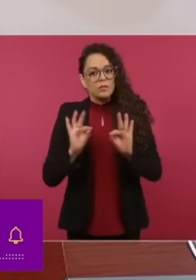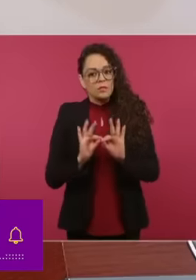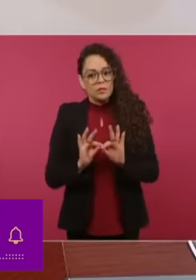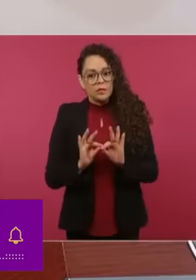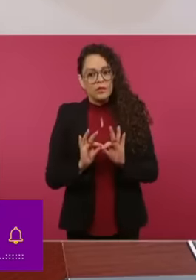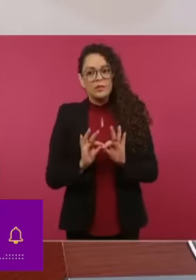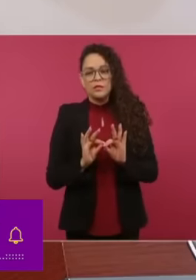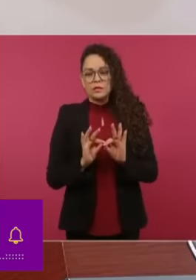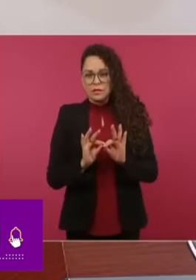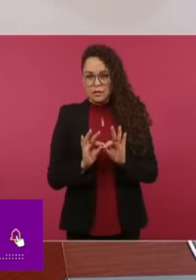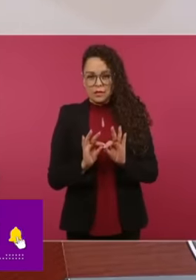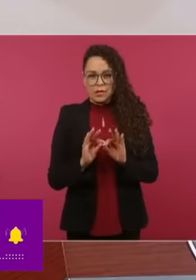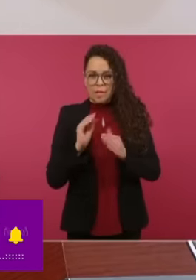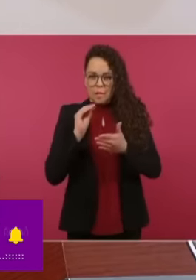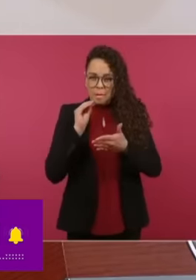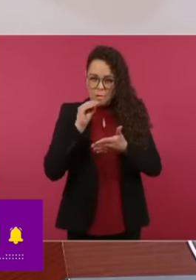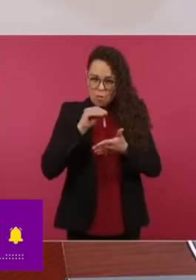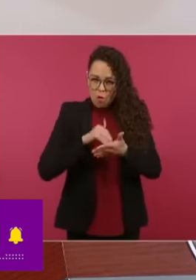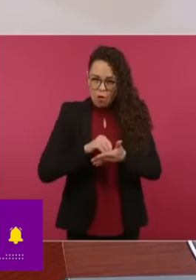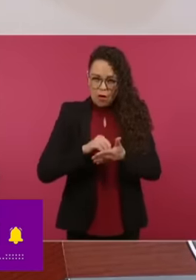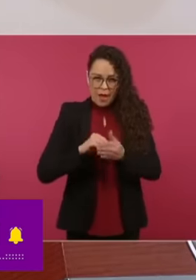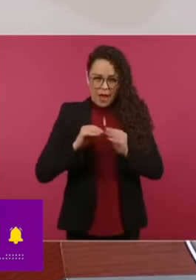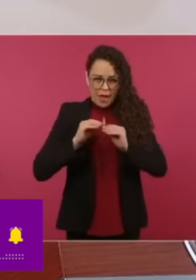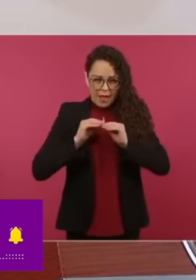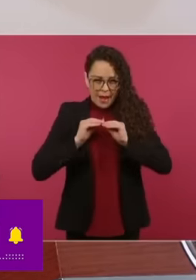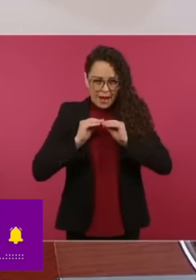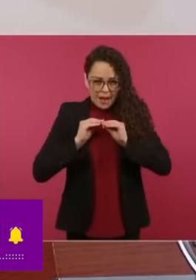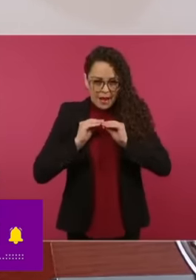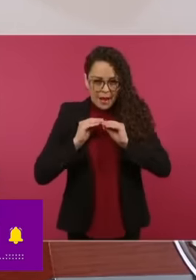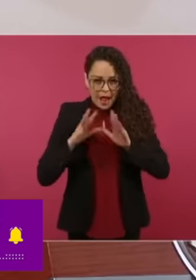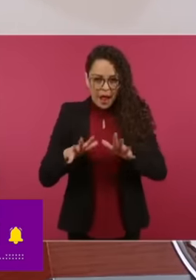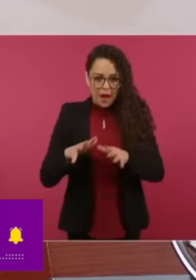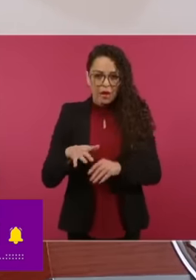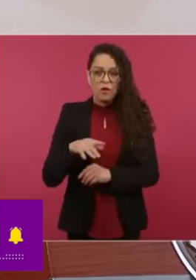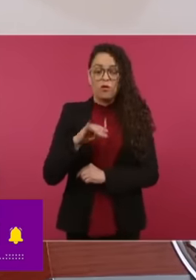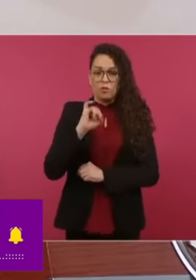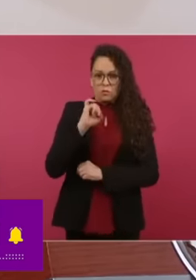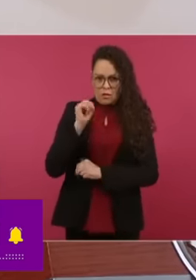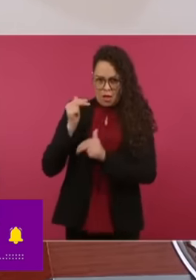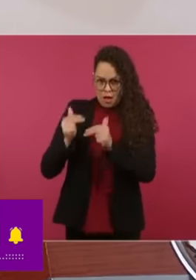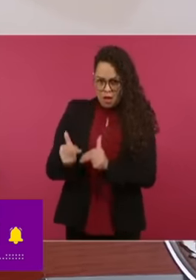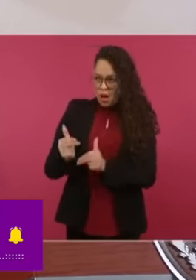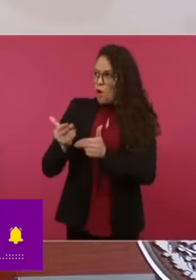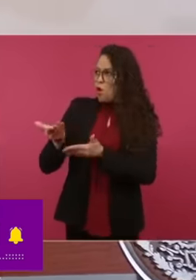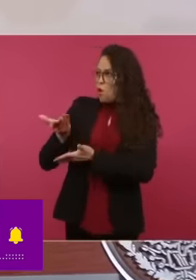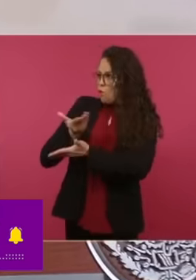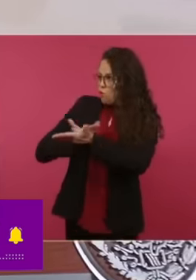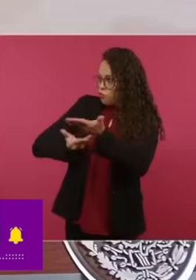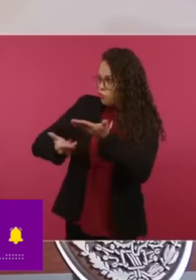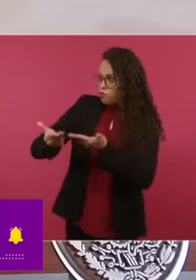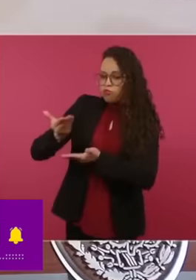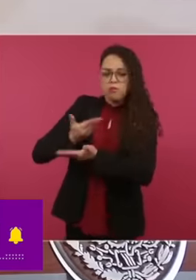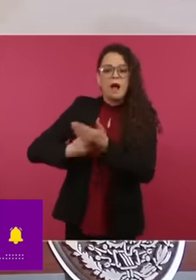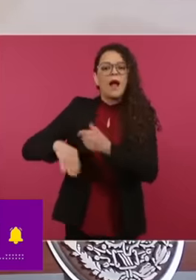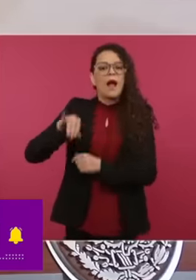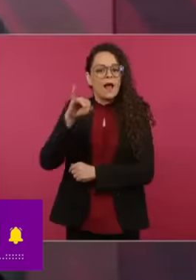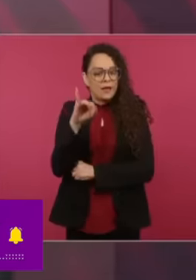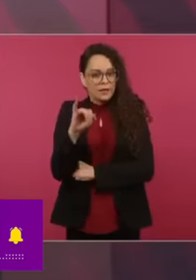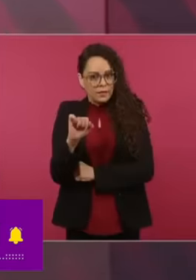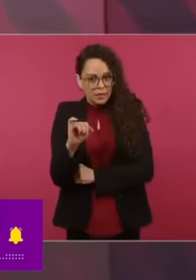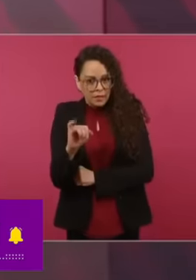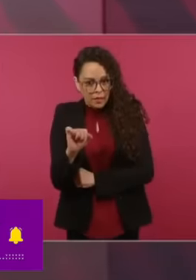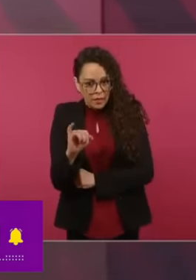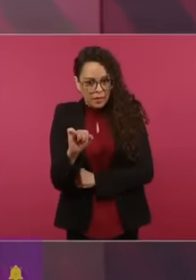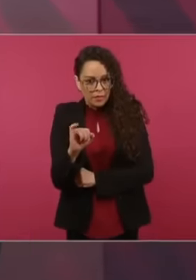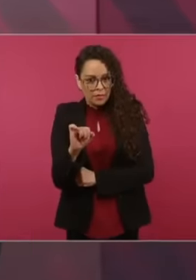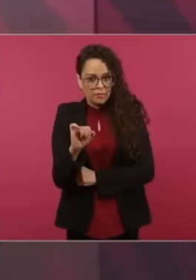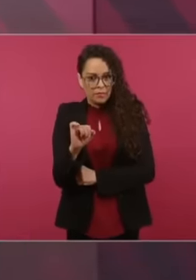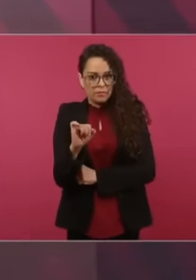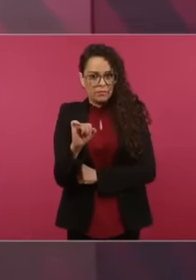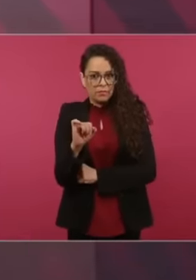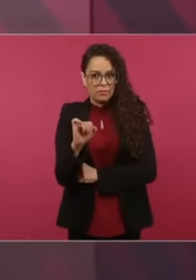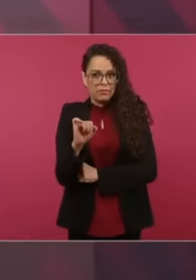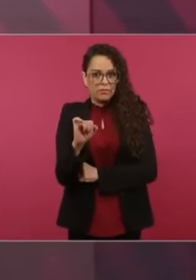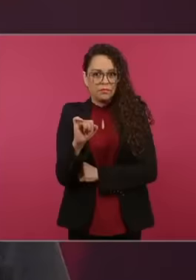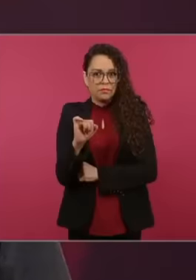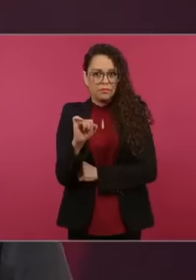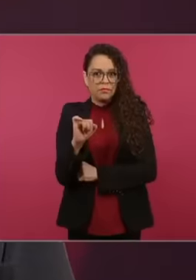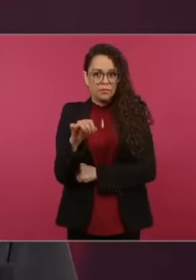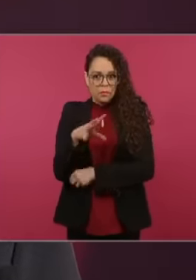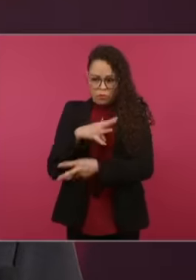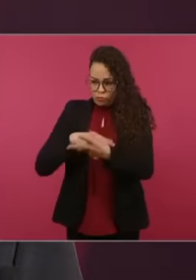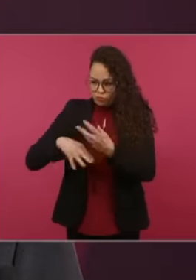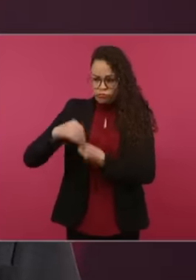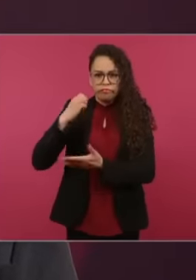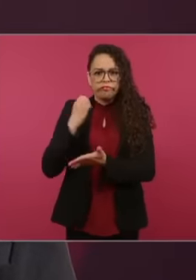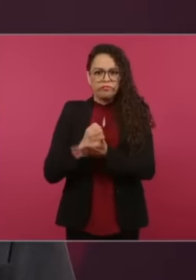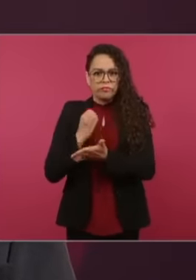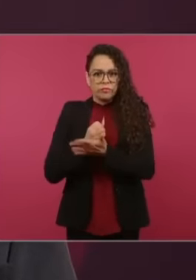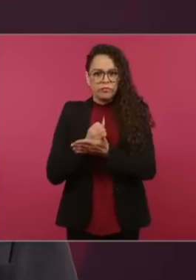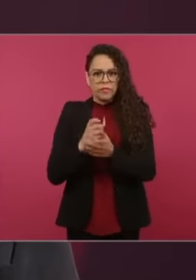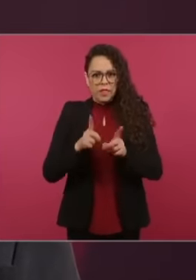very clearly is economic cooperation, yes, economic integration, yes, helping each other to